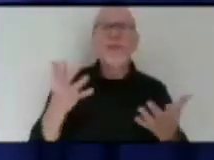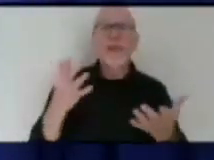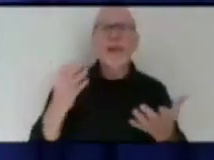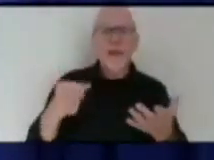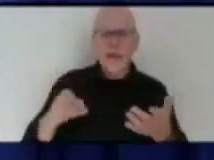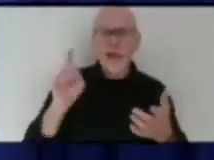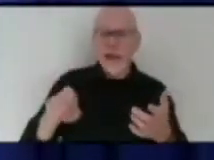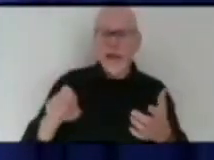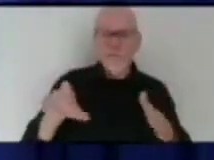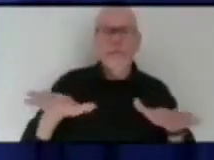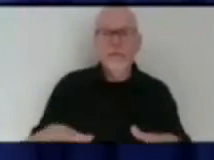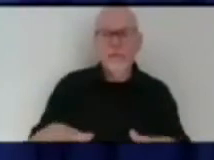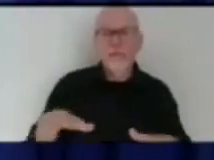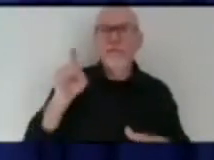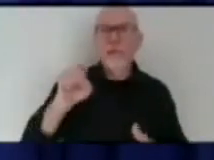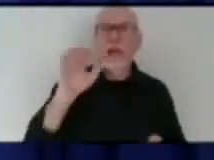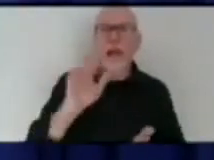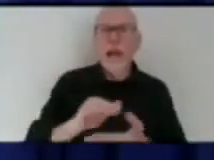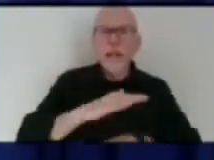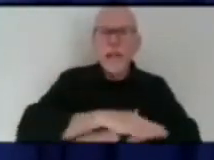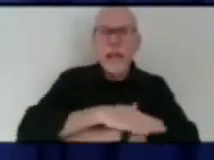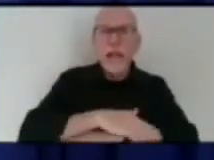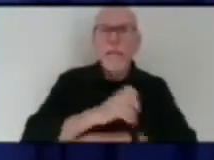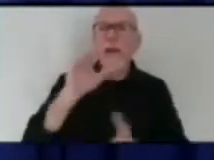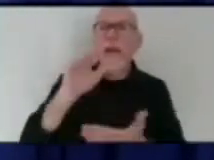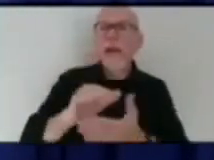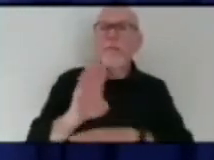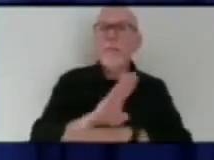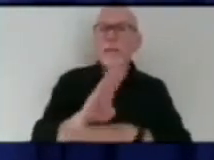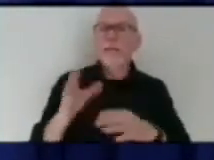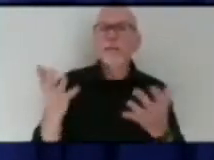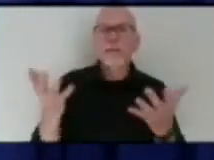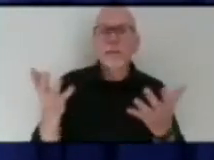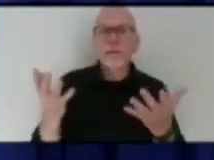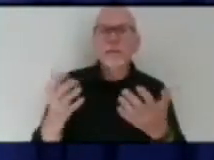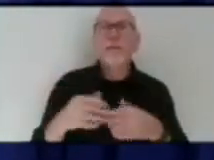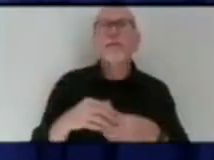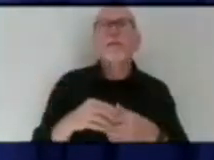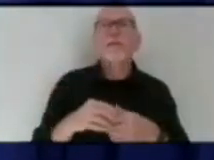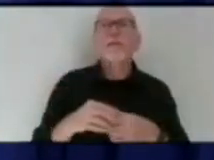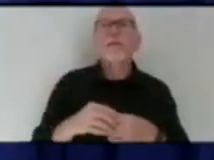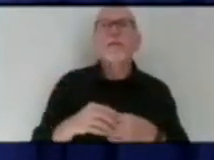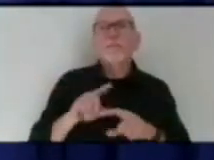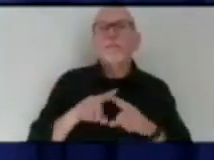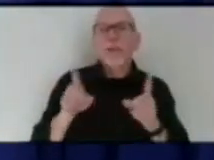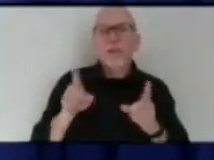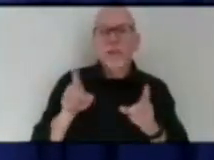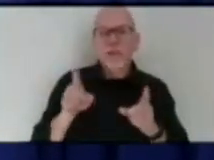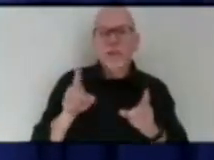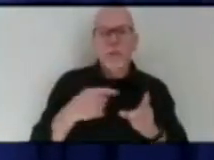to have fewer tables, but, um, that's what it's going to take to get through